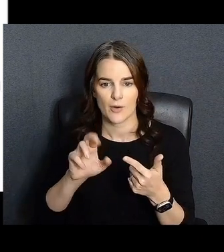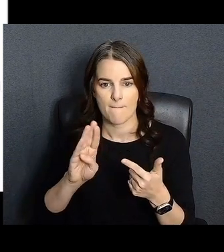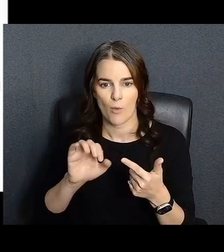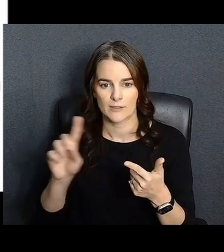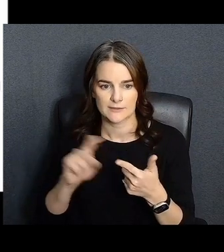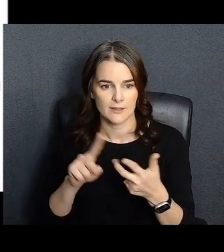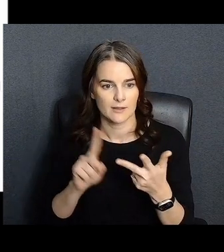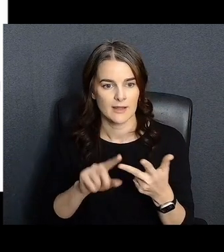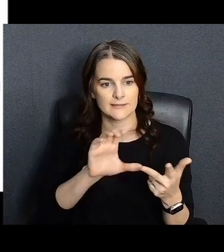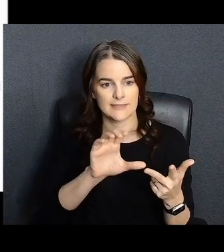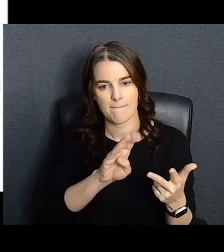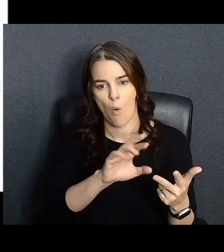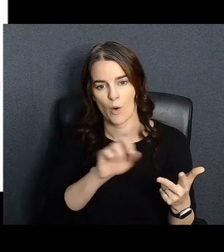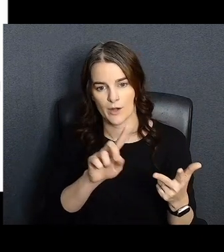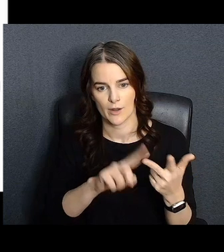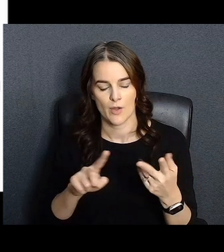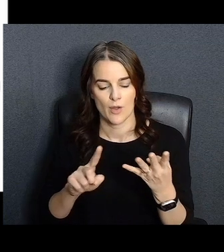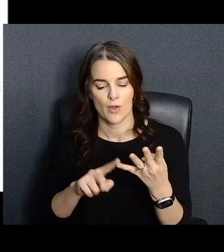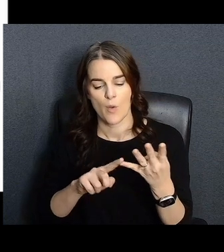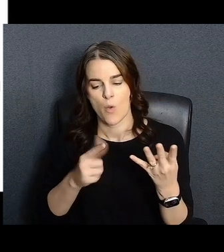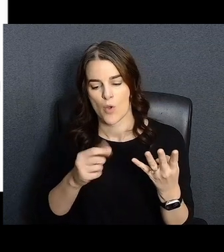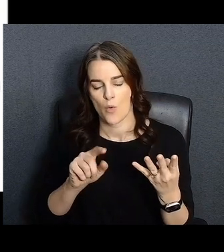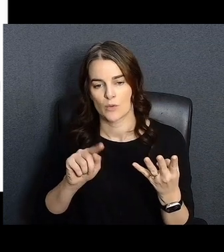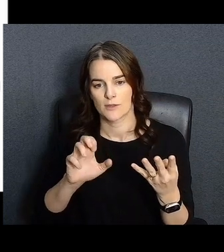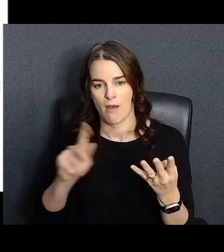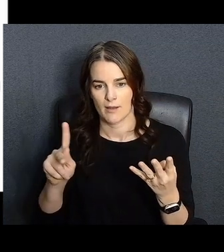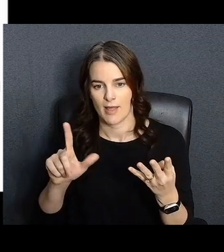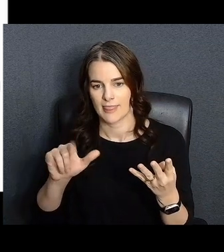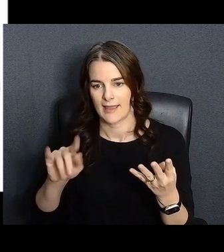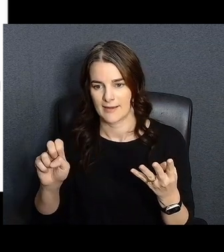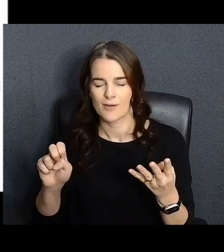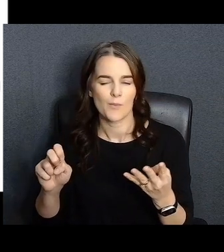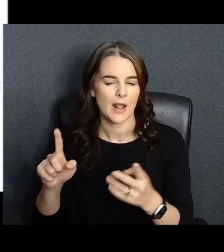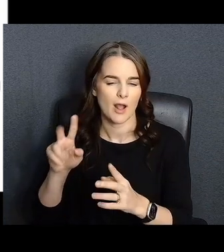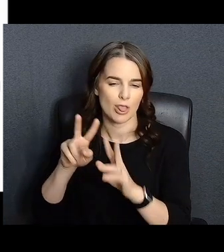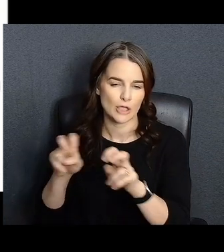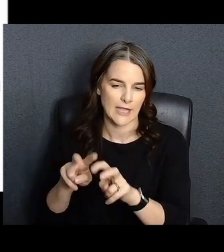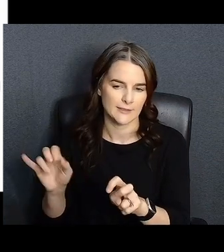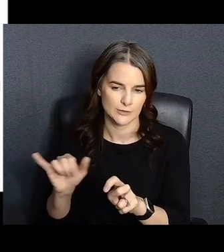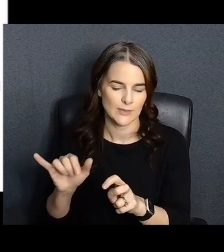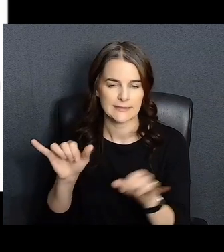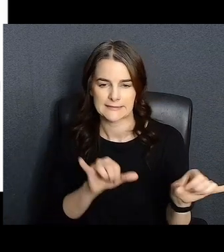GoTalk Lite, which-- we did look GoTalk as well. So a lot of the same features in the full version